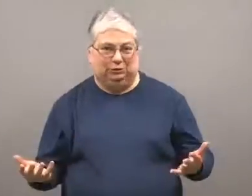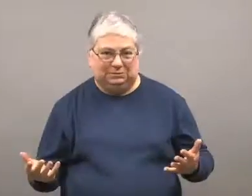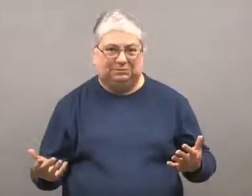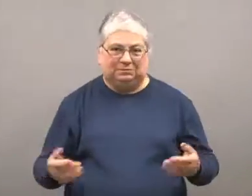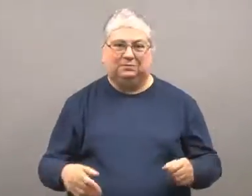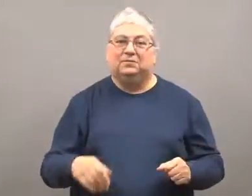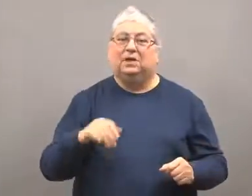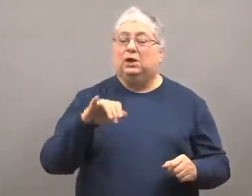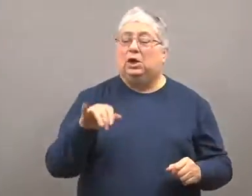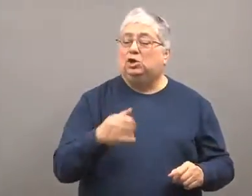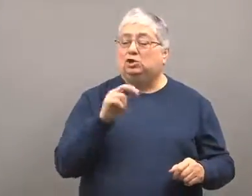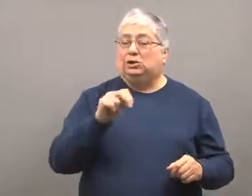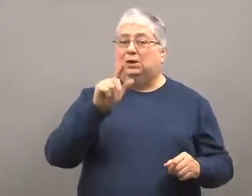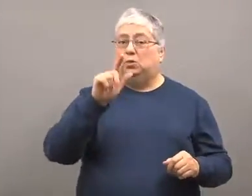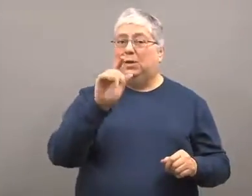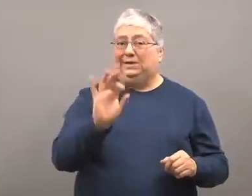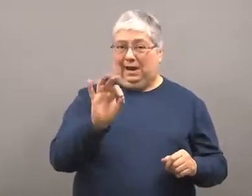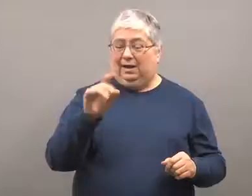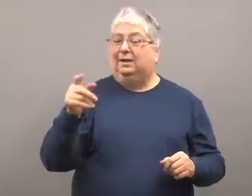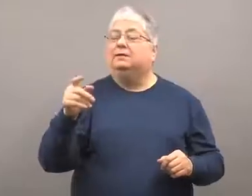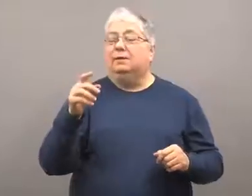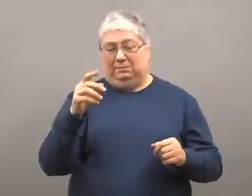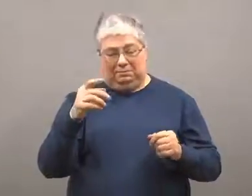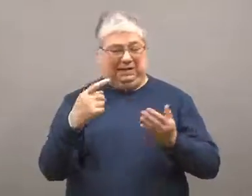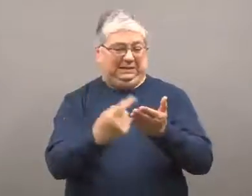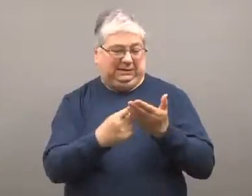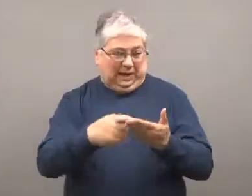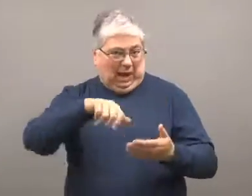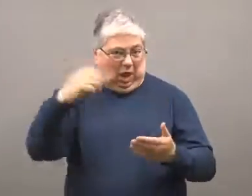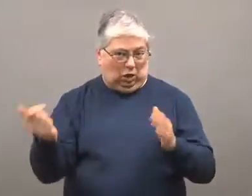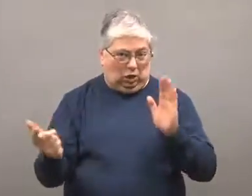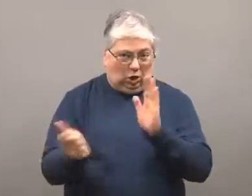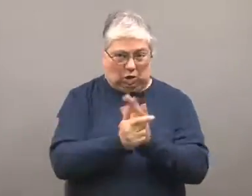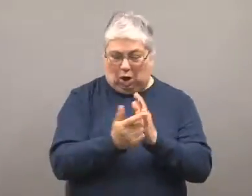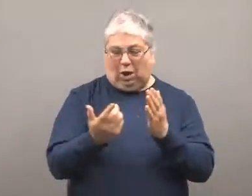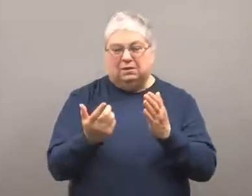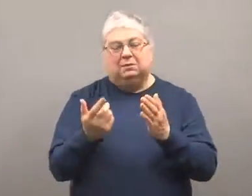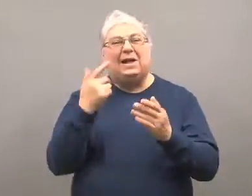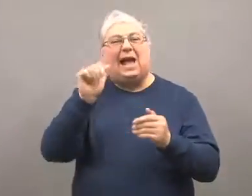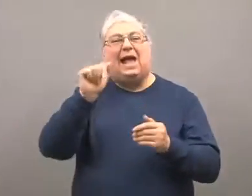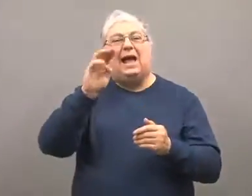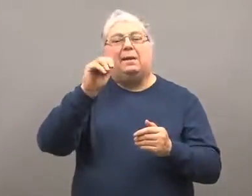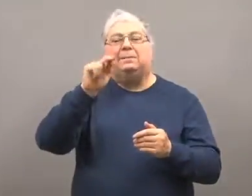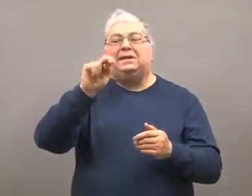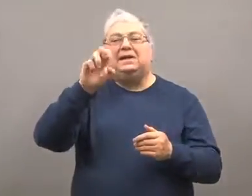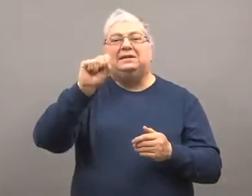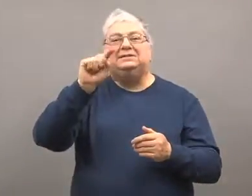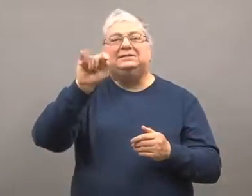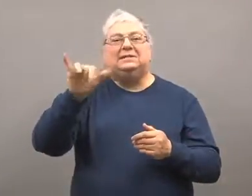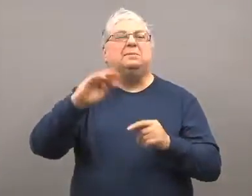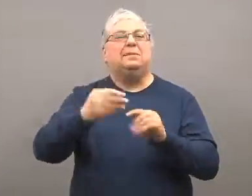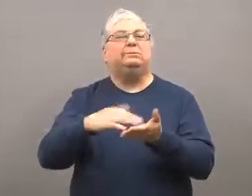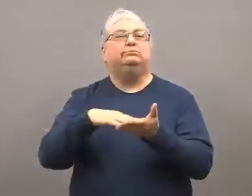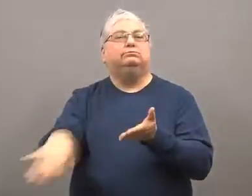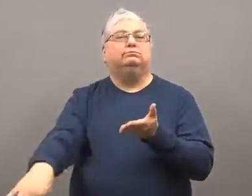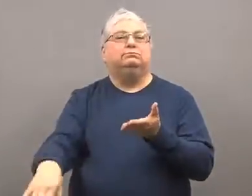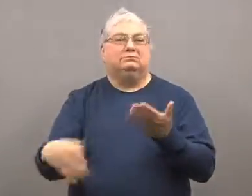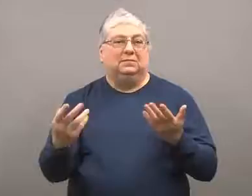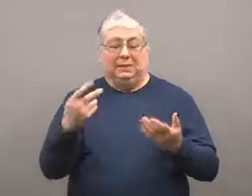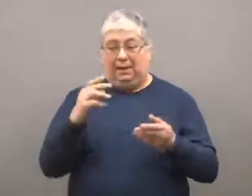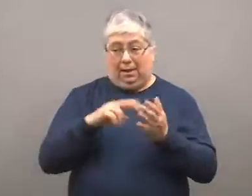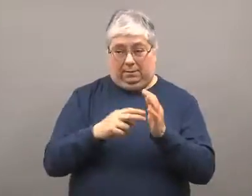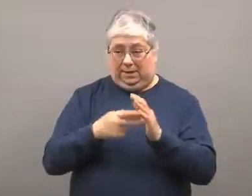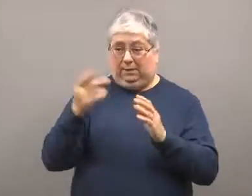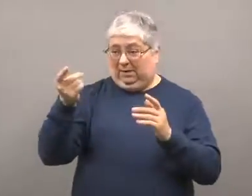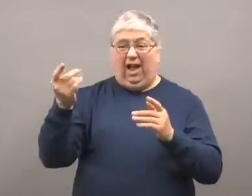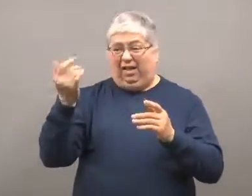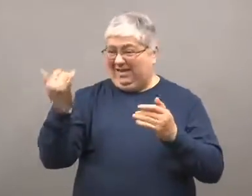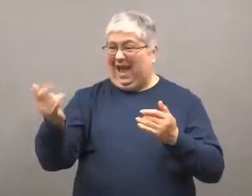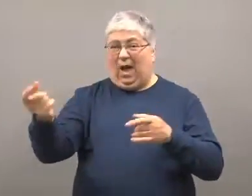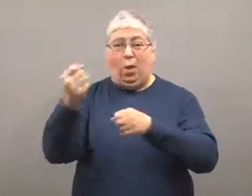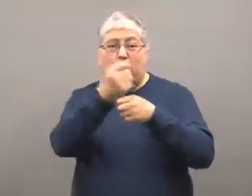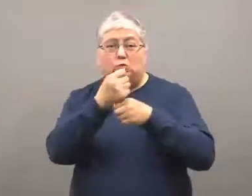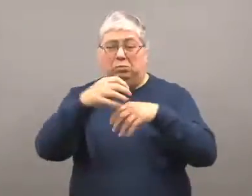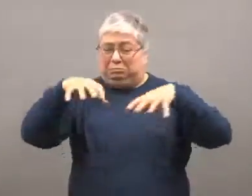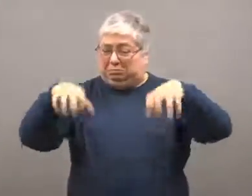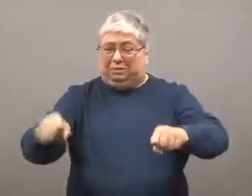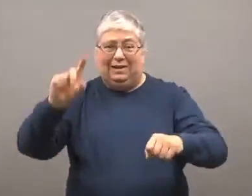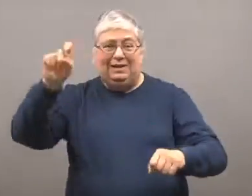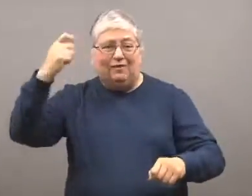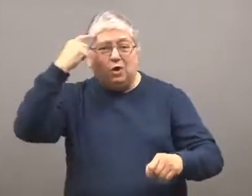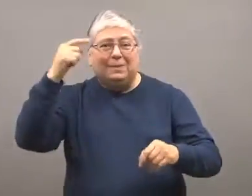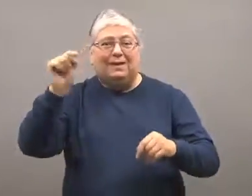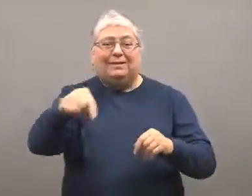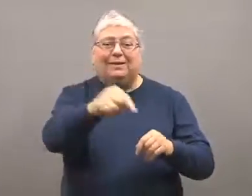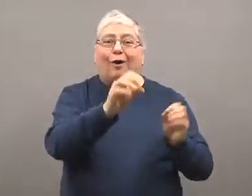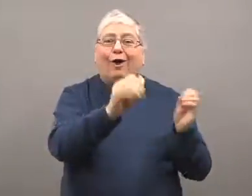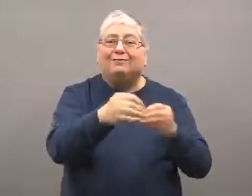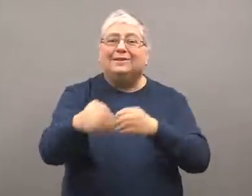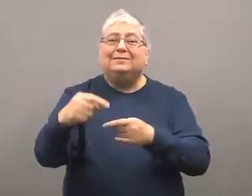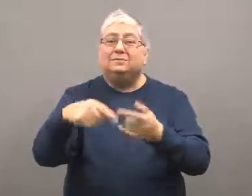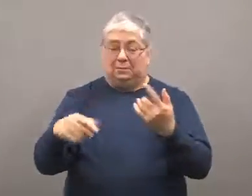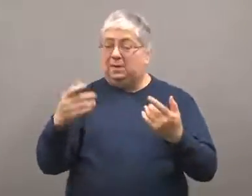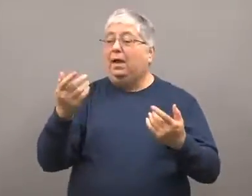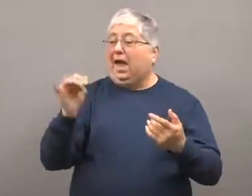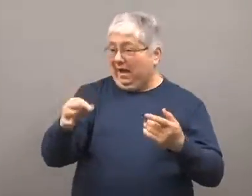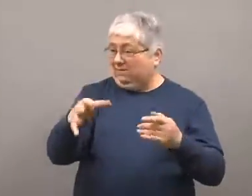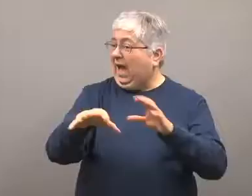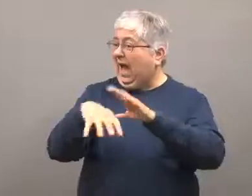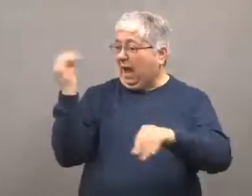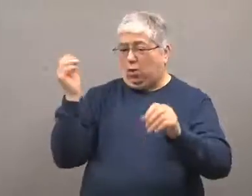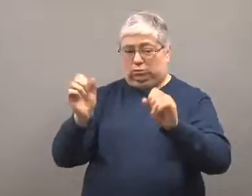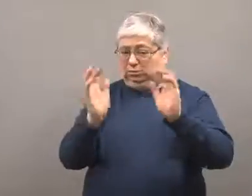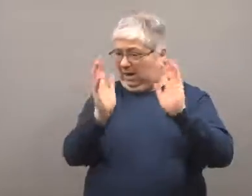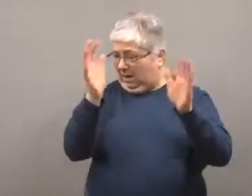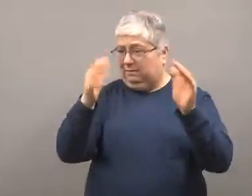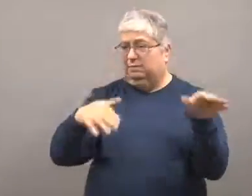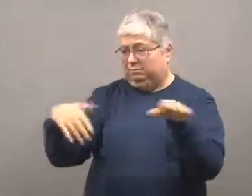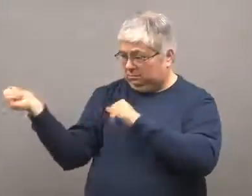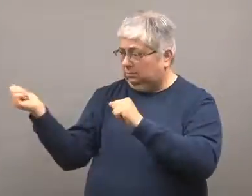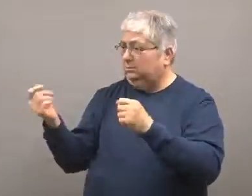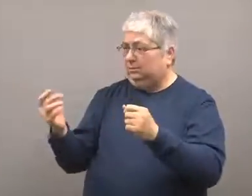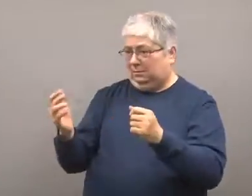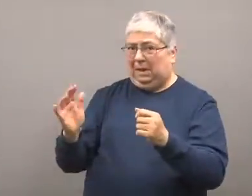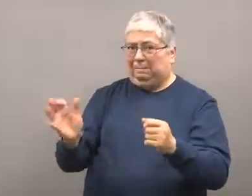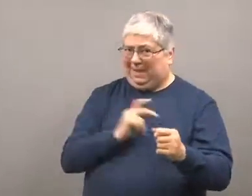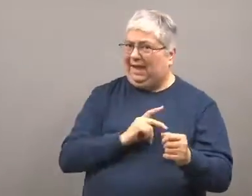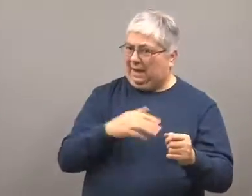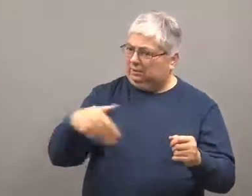Another law was passed on the 29th, granting amnesty